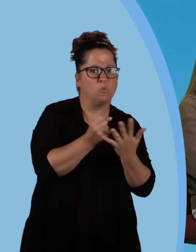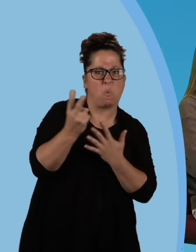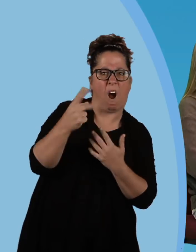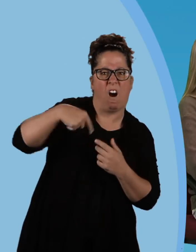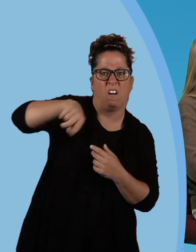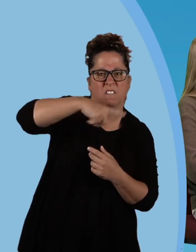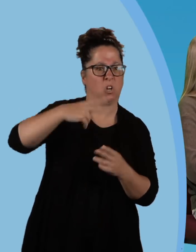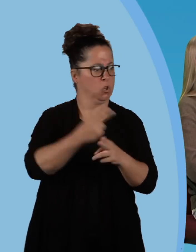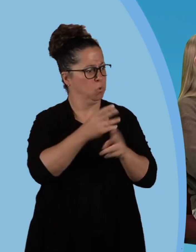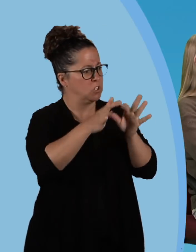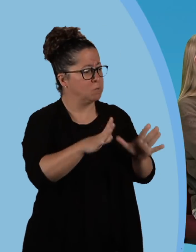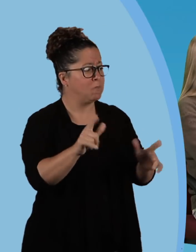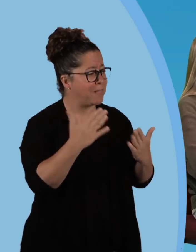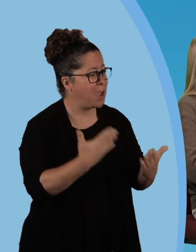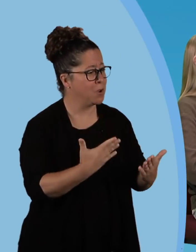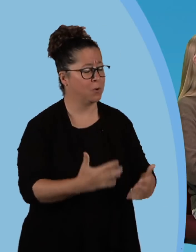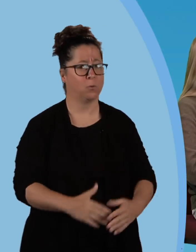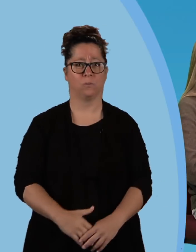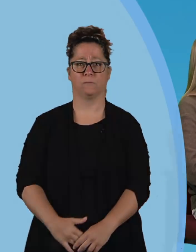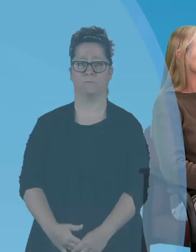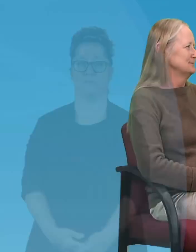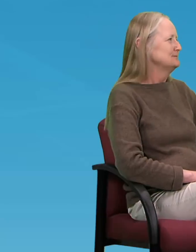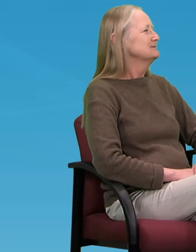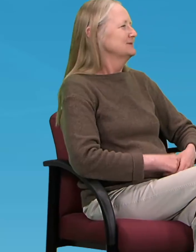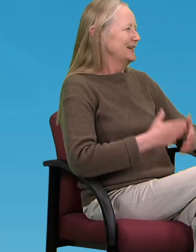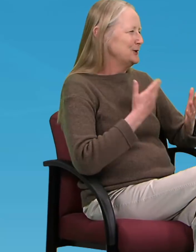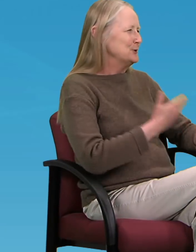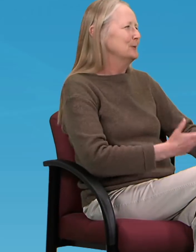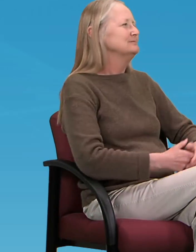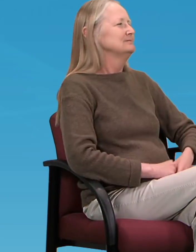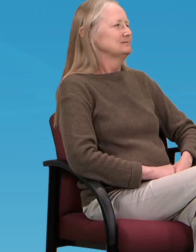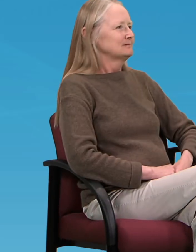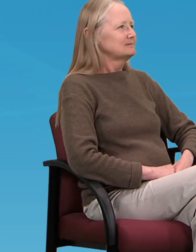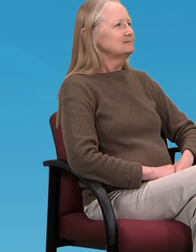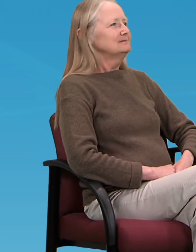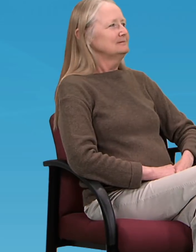so thank you for bringing your own experiences. Thank you.